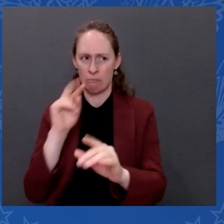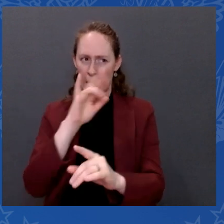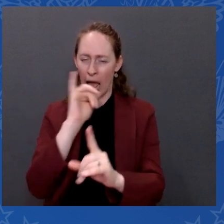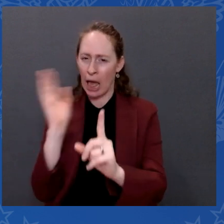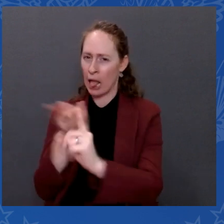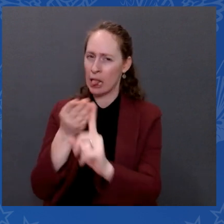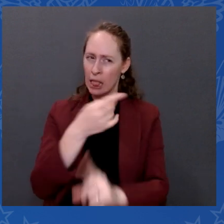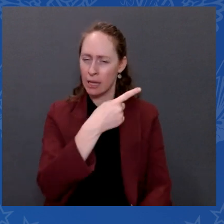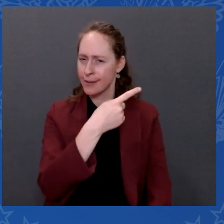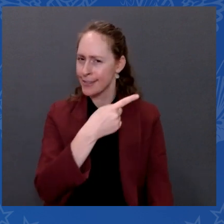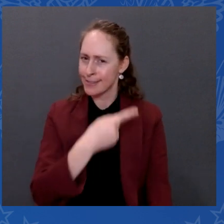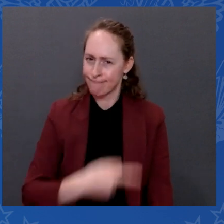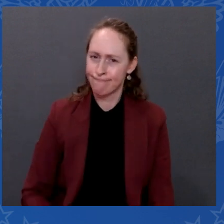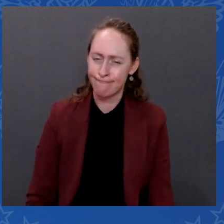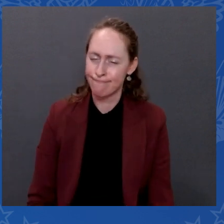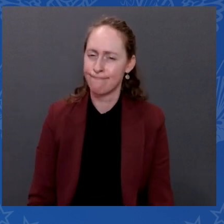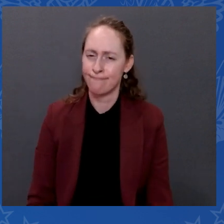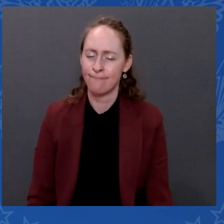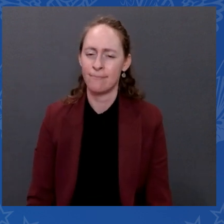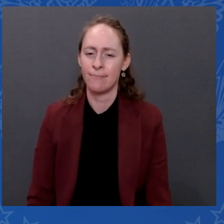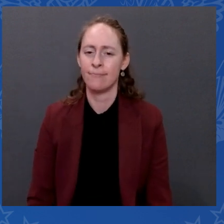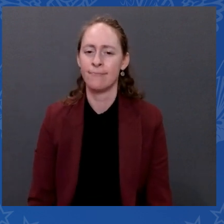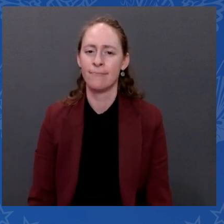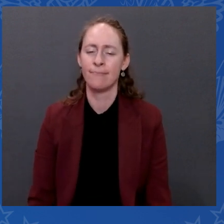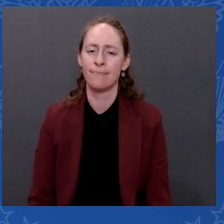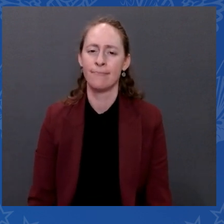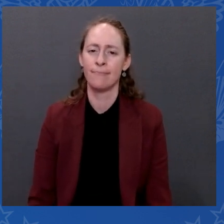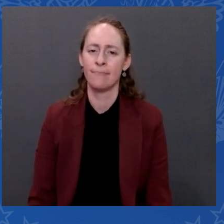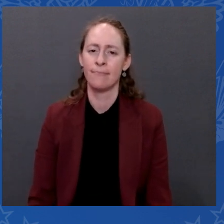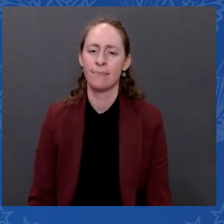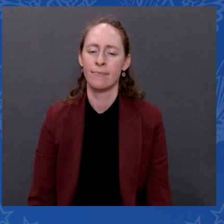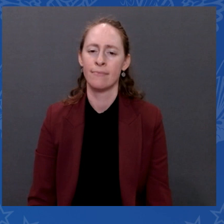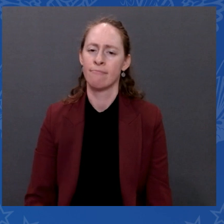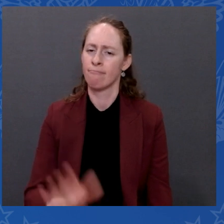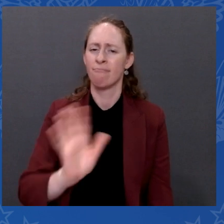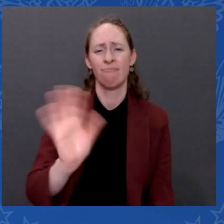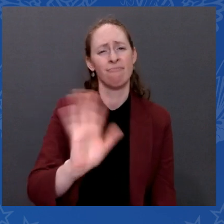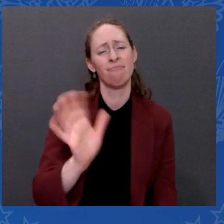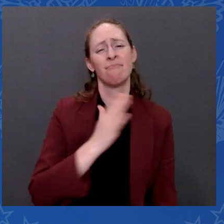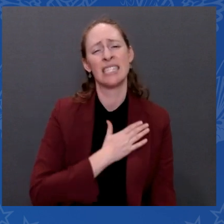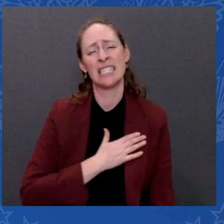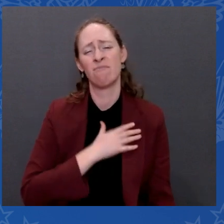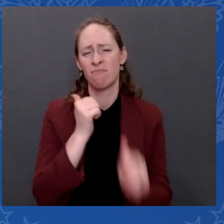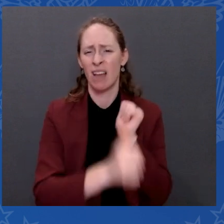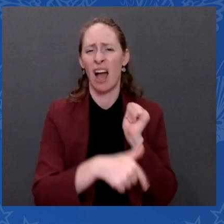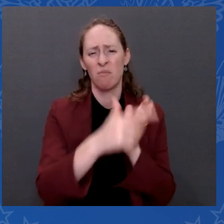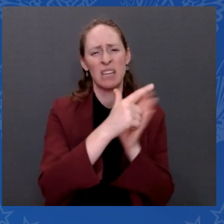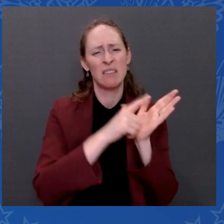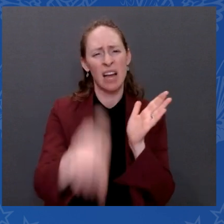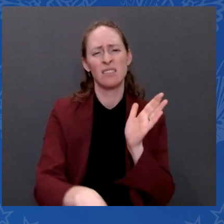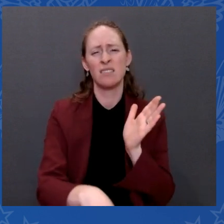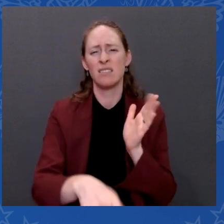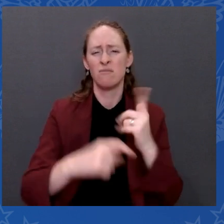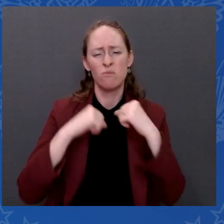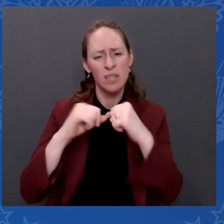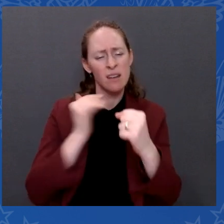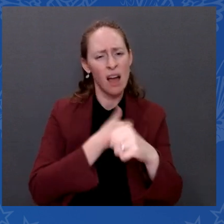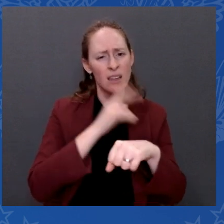that we need for our security and our economic growth. Third, it's just not me signaling the --